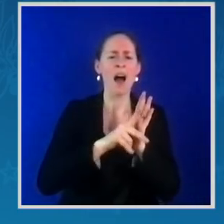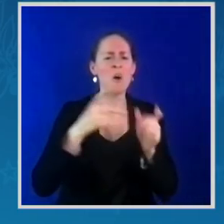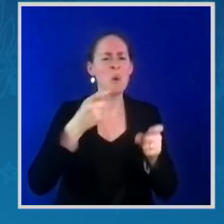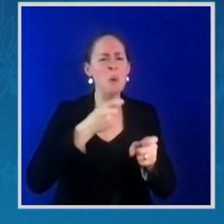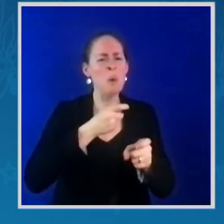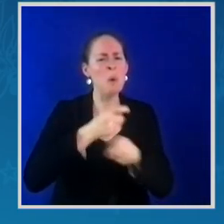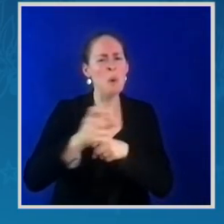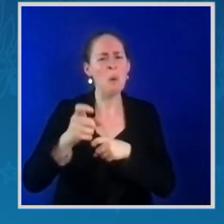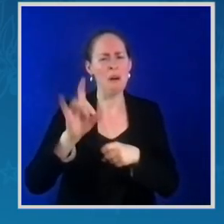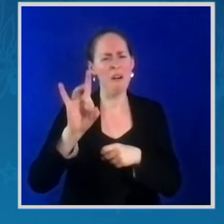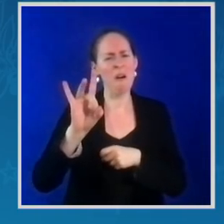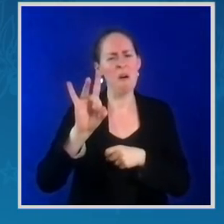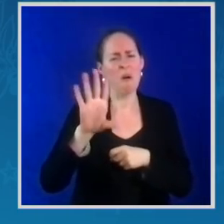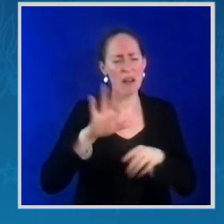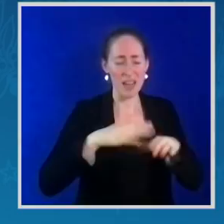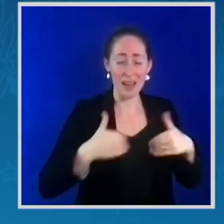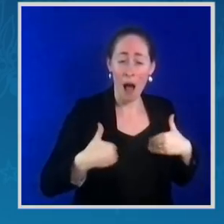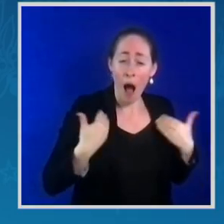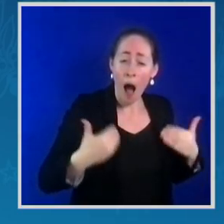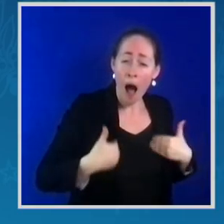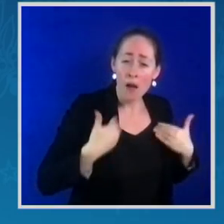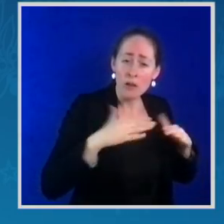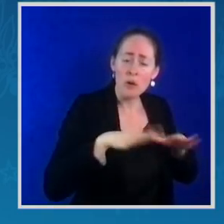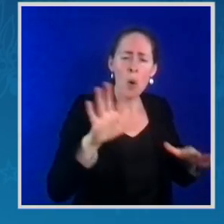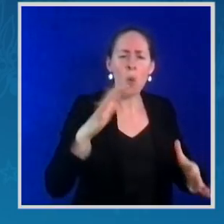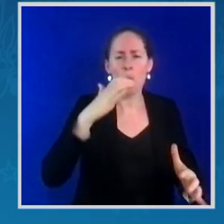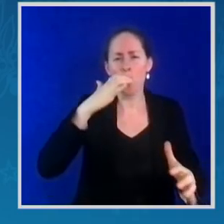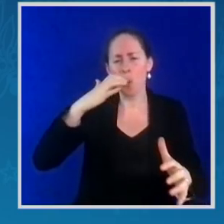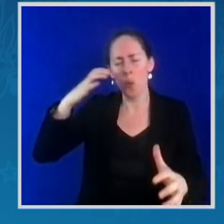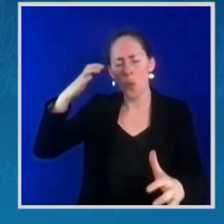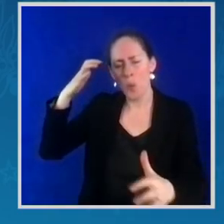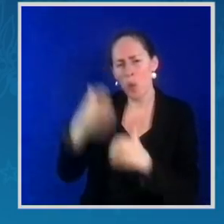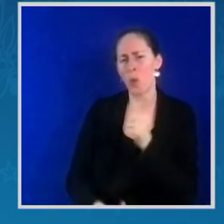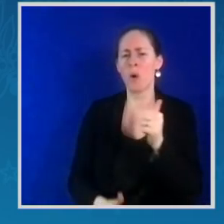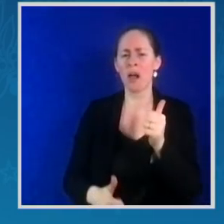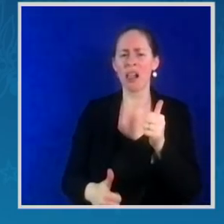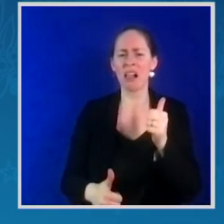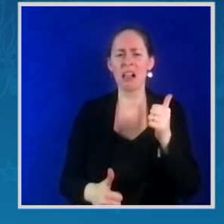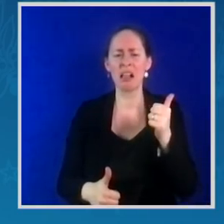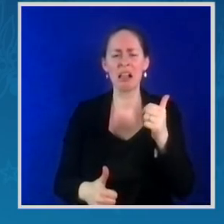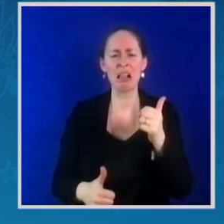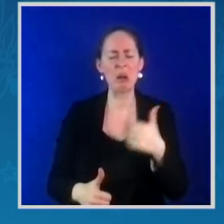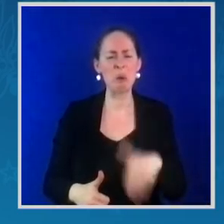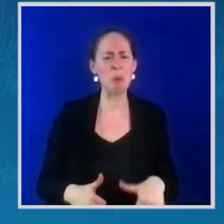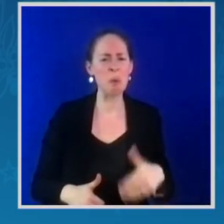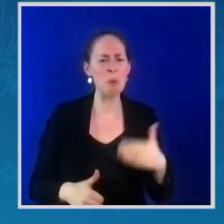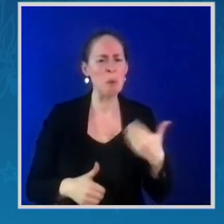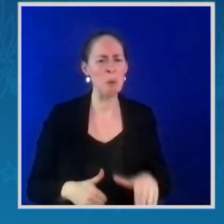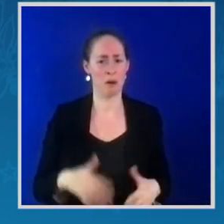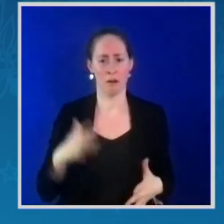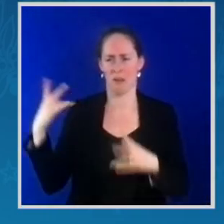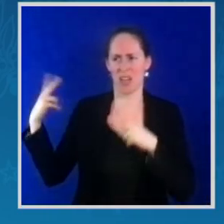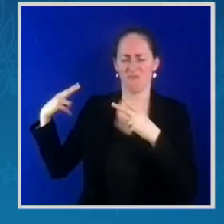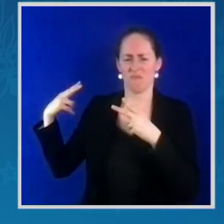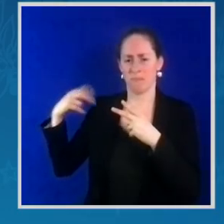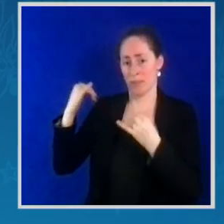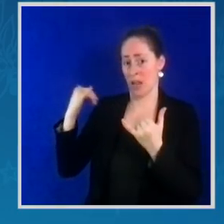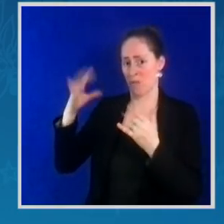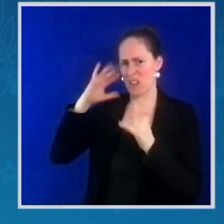and the President feels the same way, and we as an administration have made it a high priority